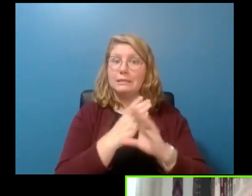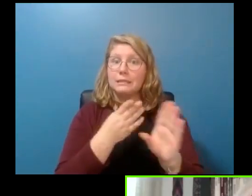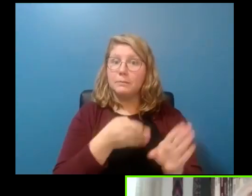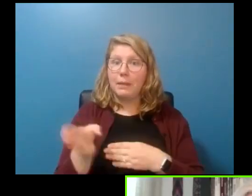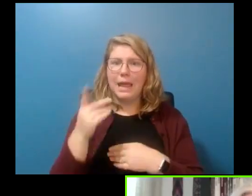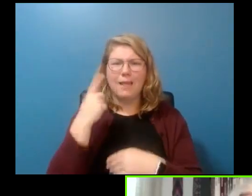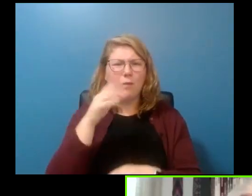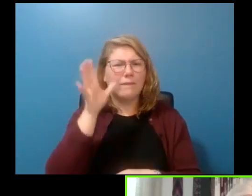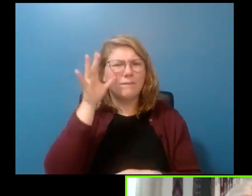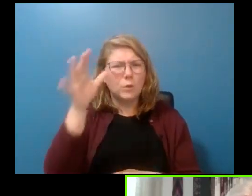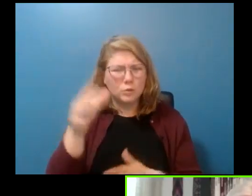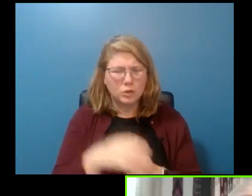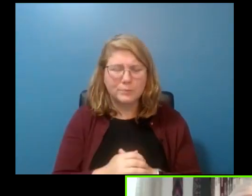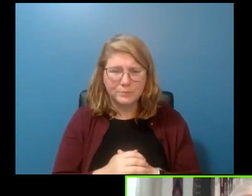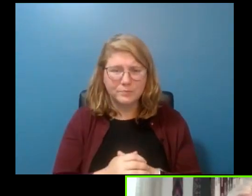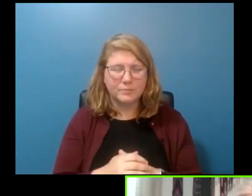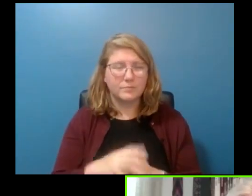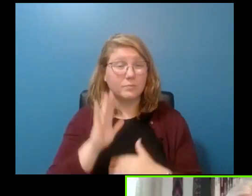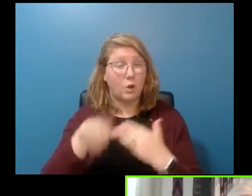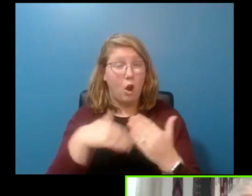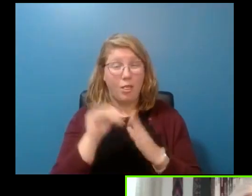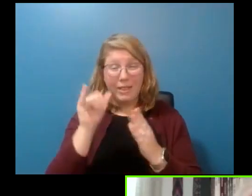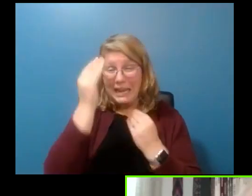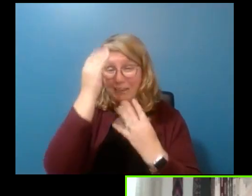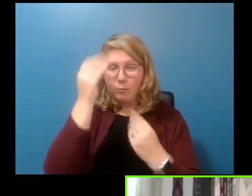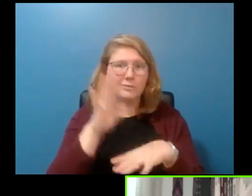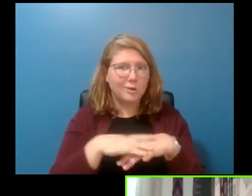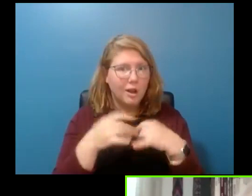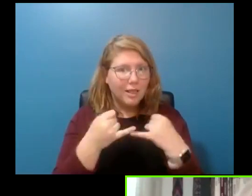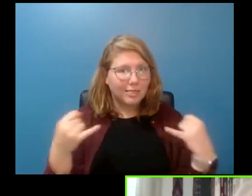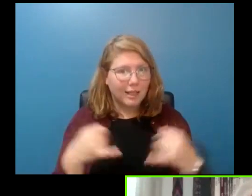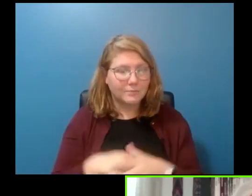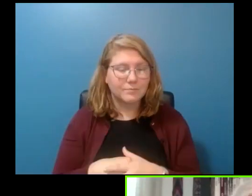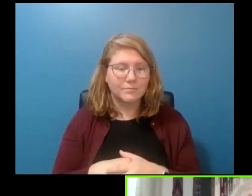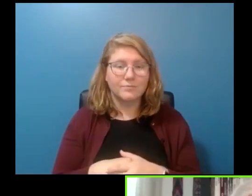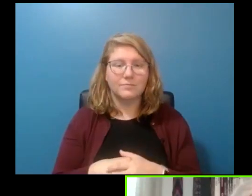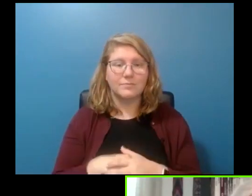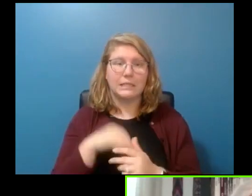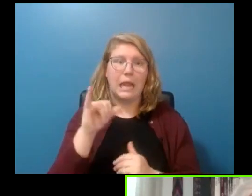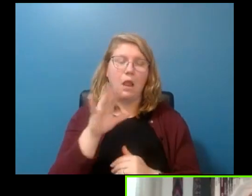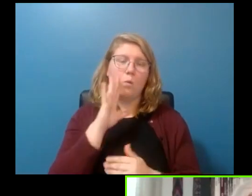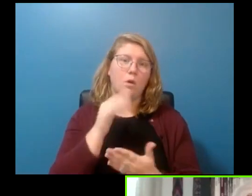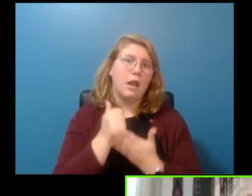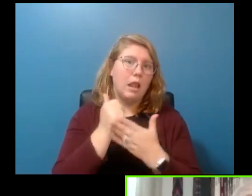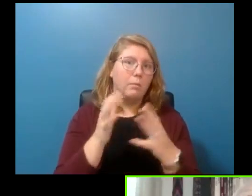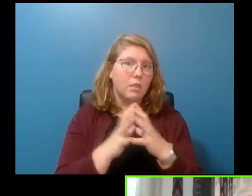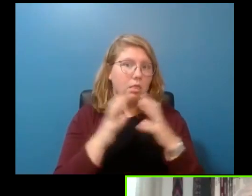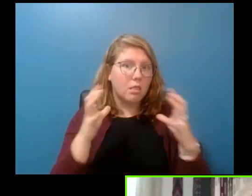more right now. So we have classes for families of children as well.